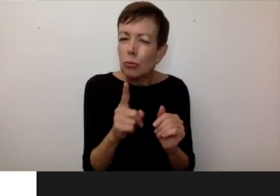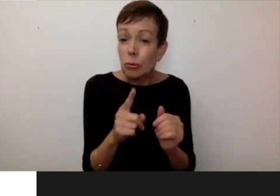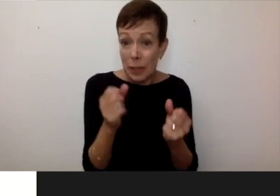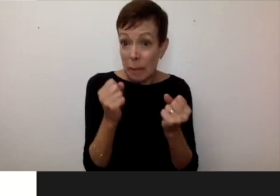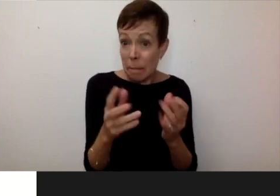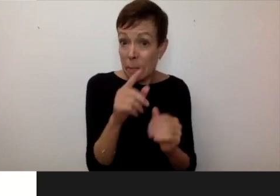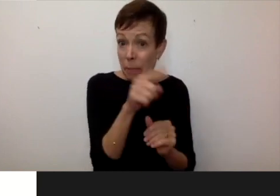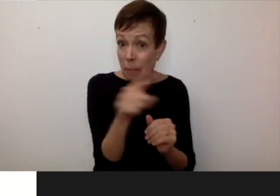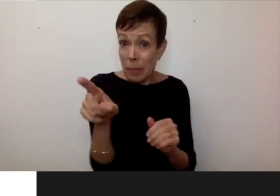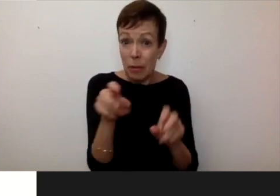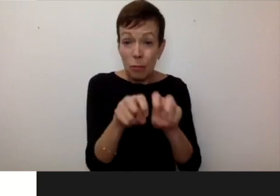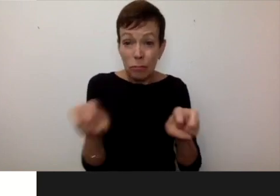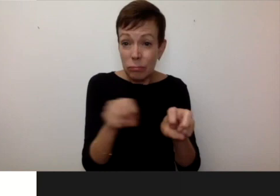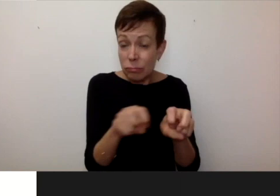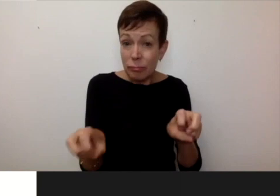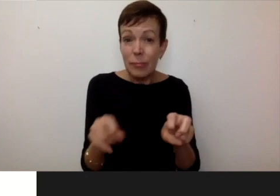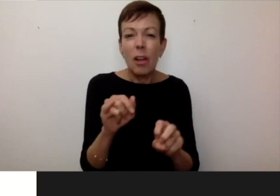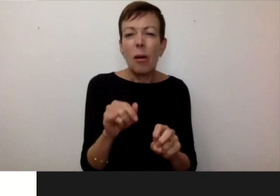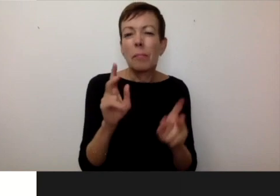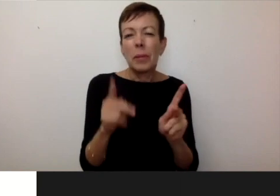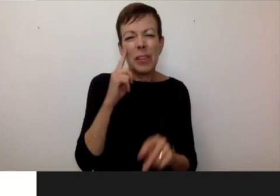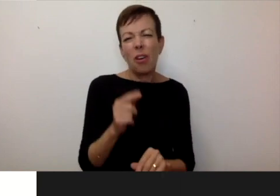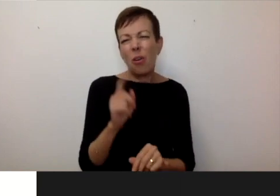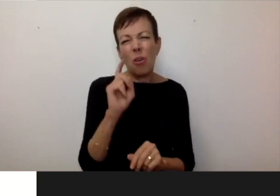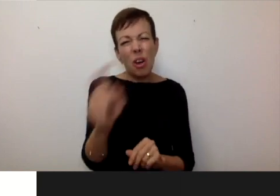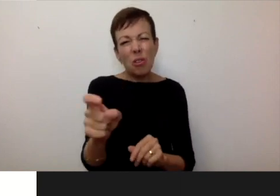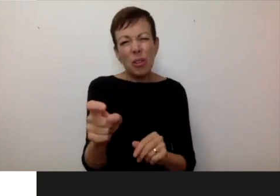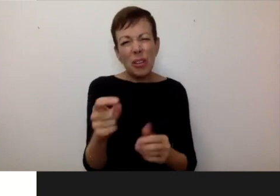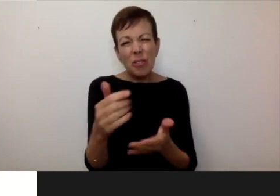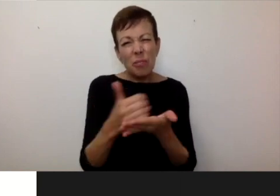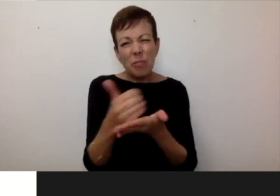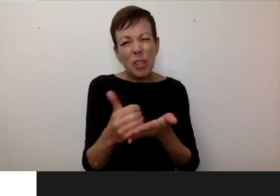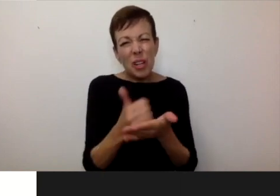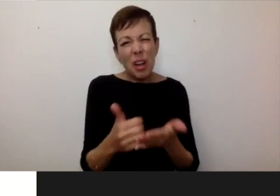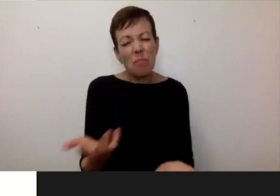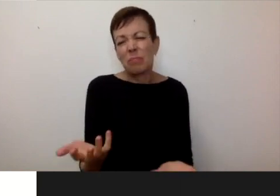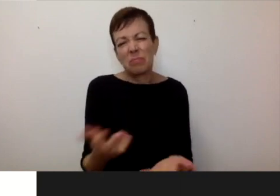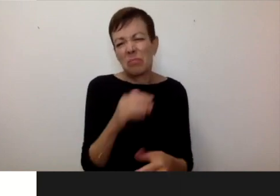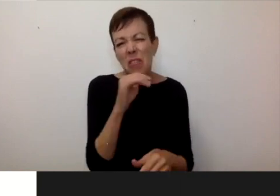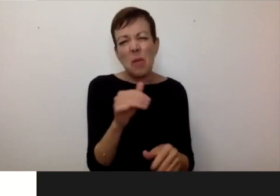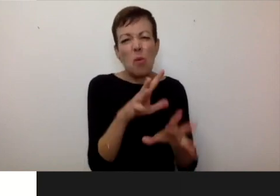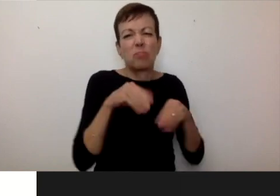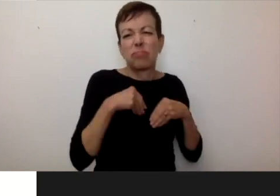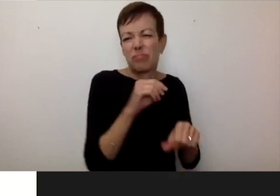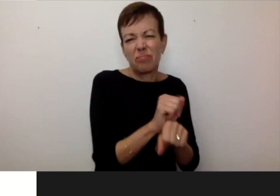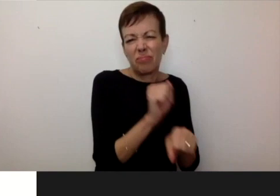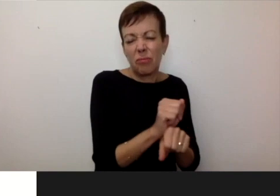the myths around that if you give people money they won't work that if you give people money they won't know how to how to handle it appropriately